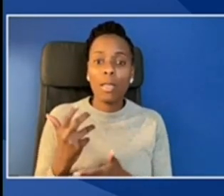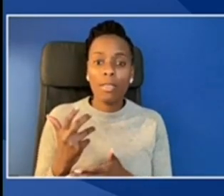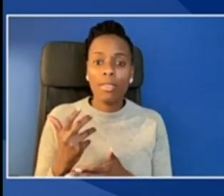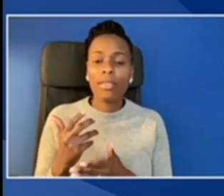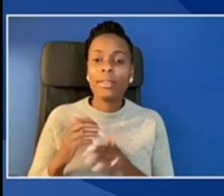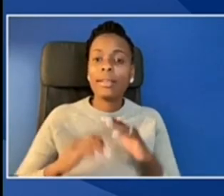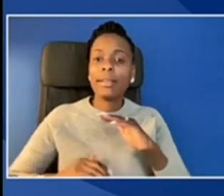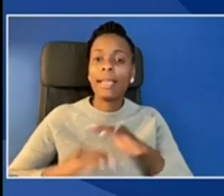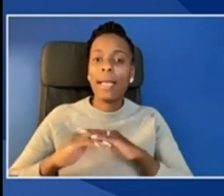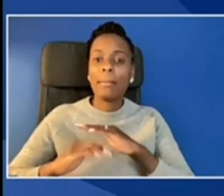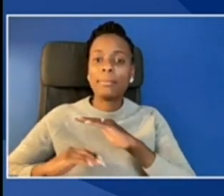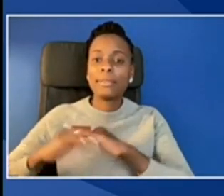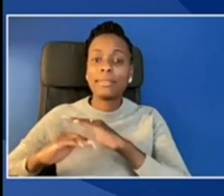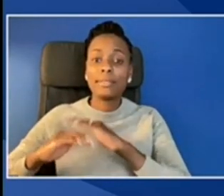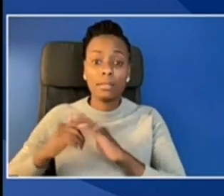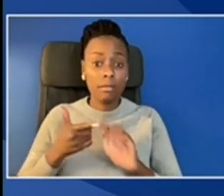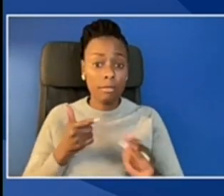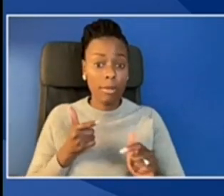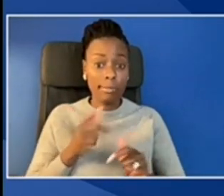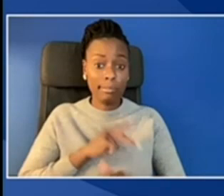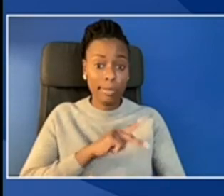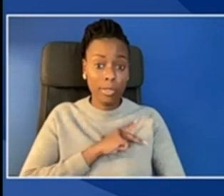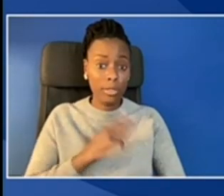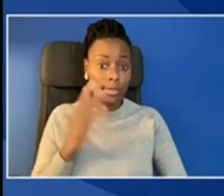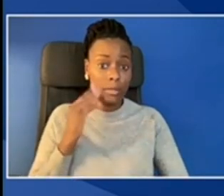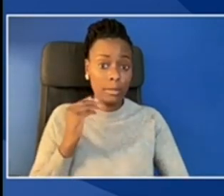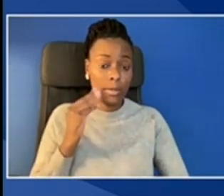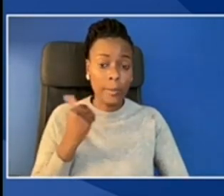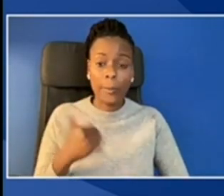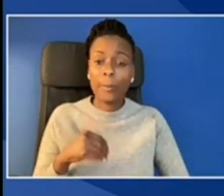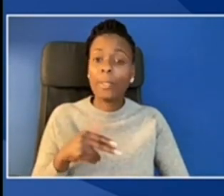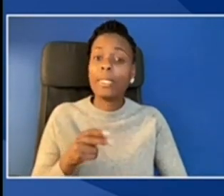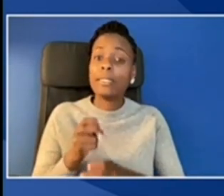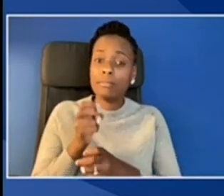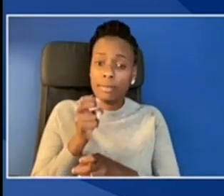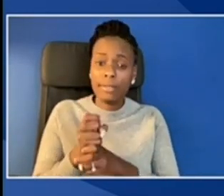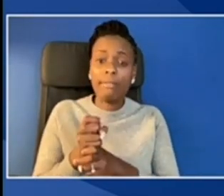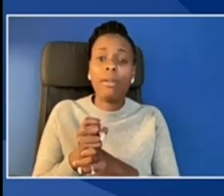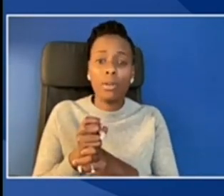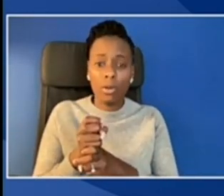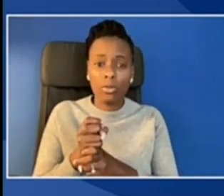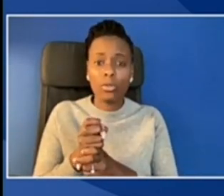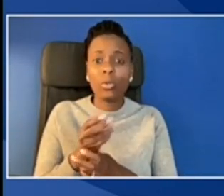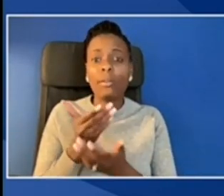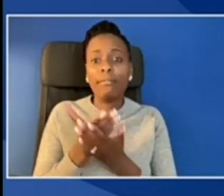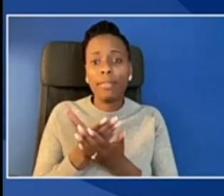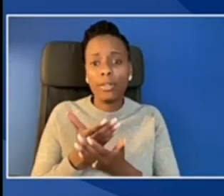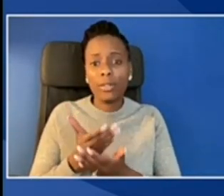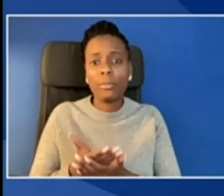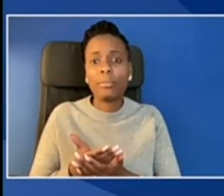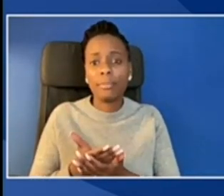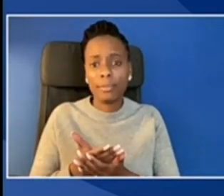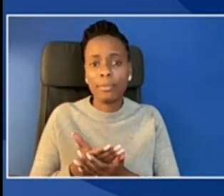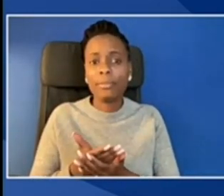personal experience that it is extremely difficult to try to confirm income and wealth for folks.